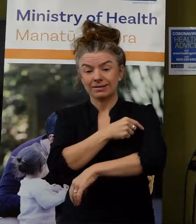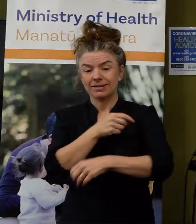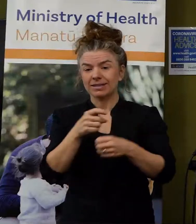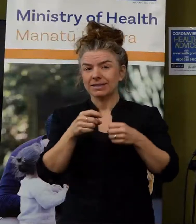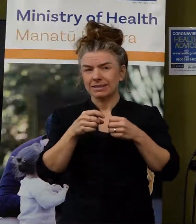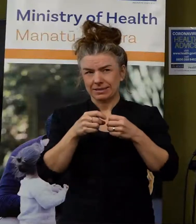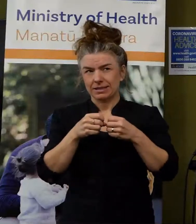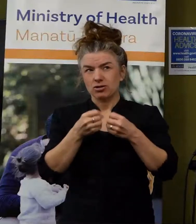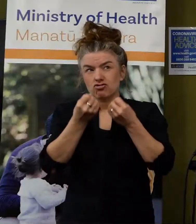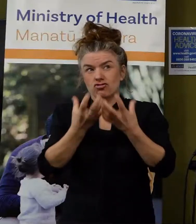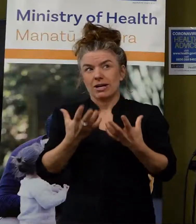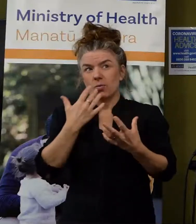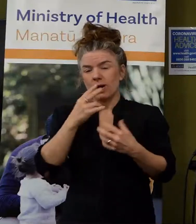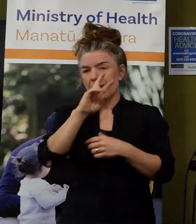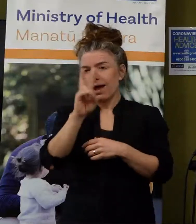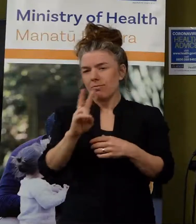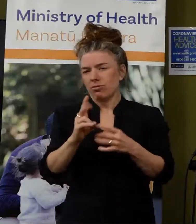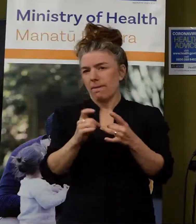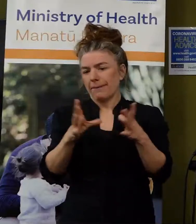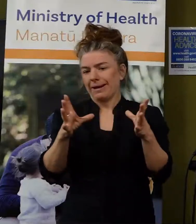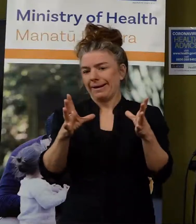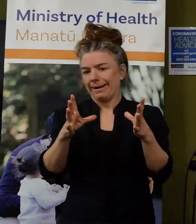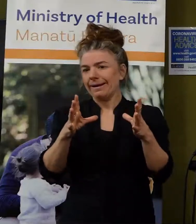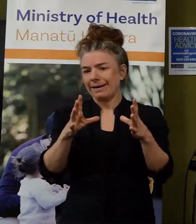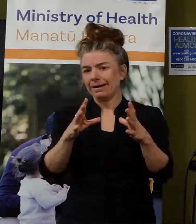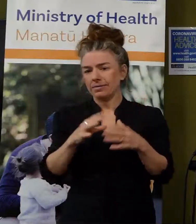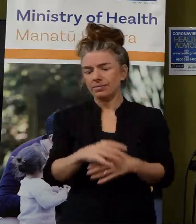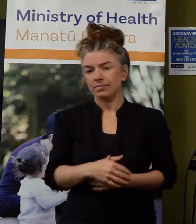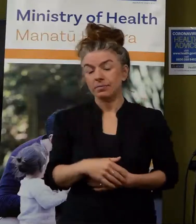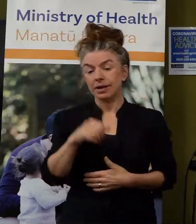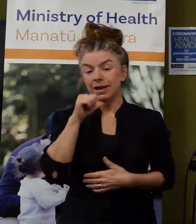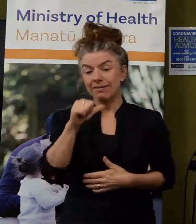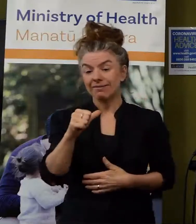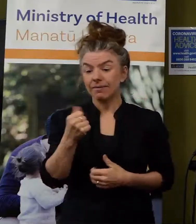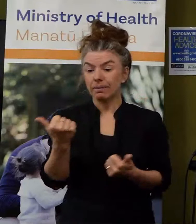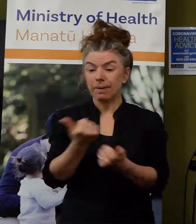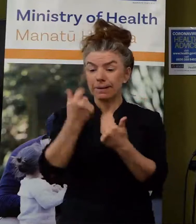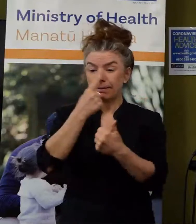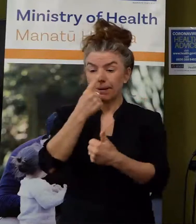from the beginning of April. And clearly, the more people who are vaccinated,